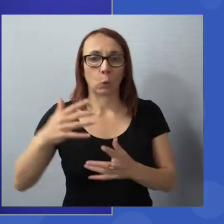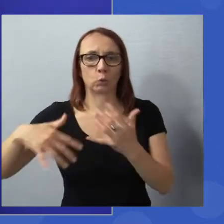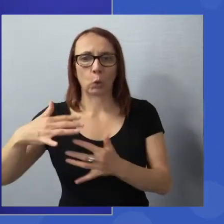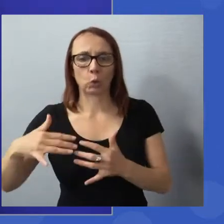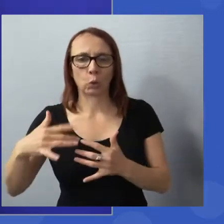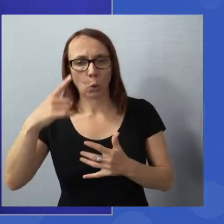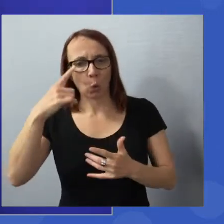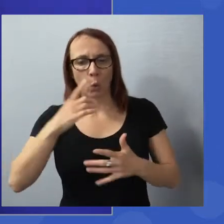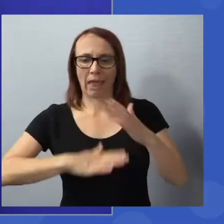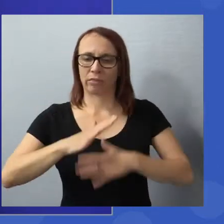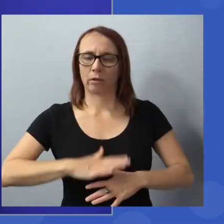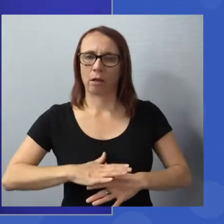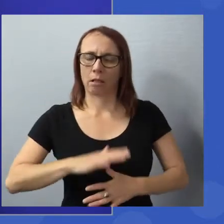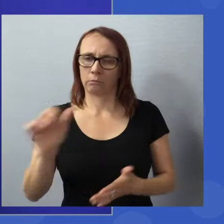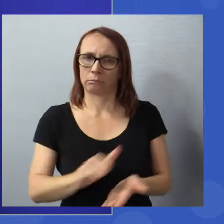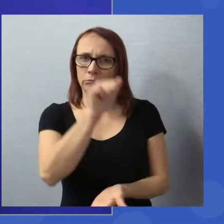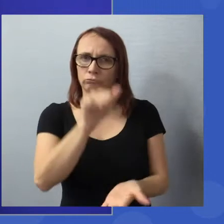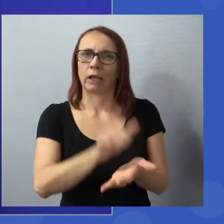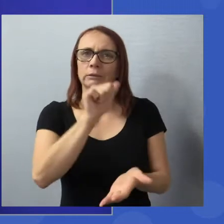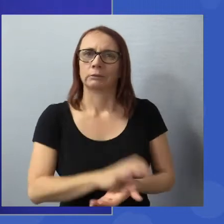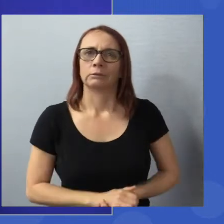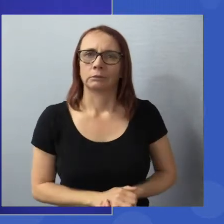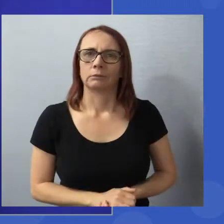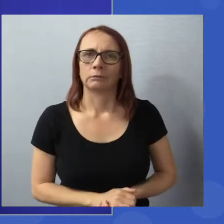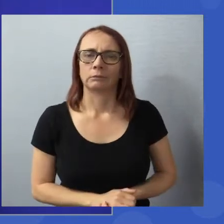connected and how we like her society to be we wanted to work for all citizens